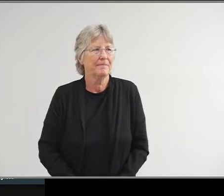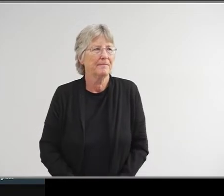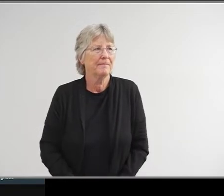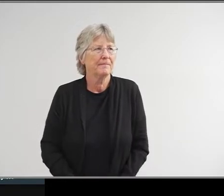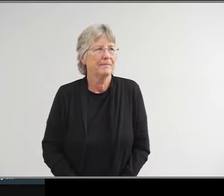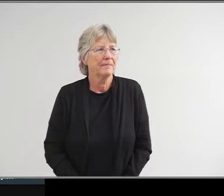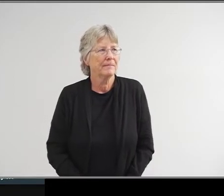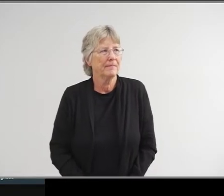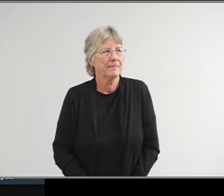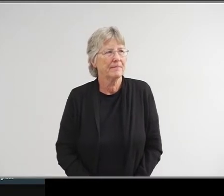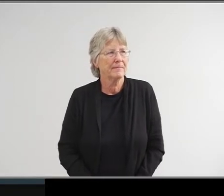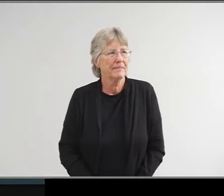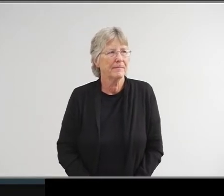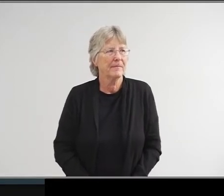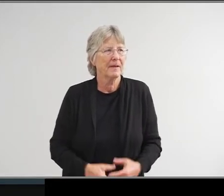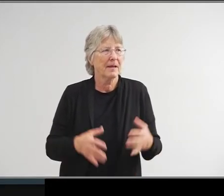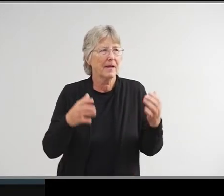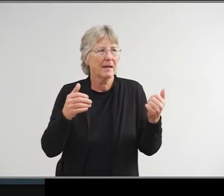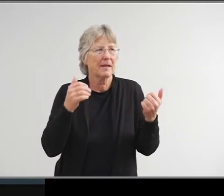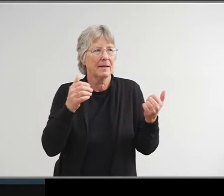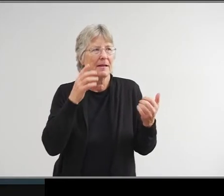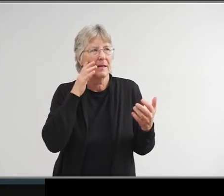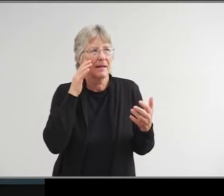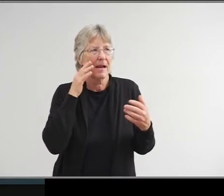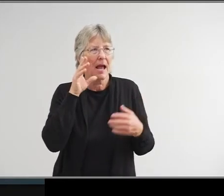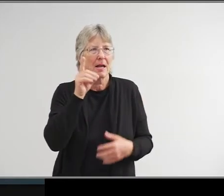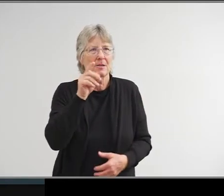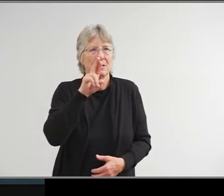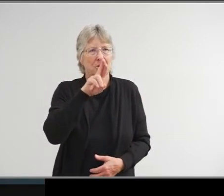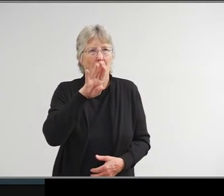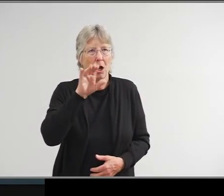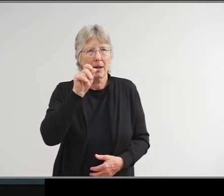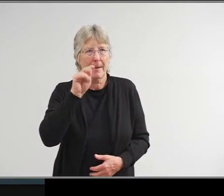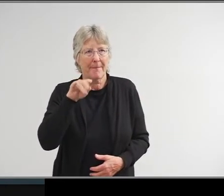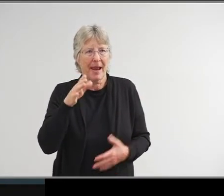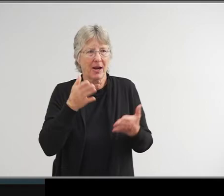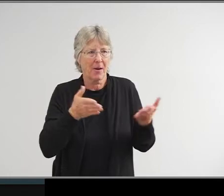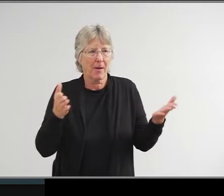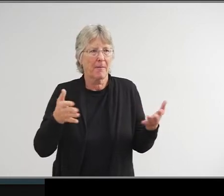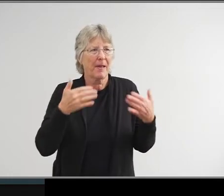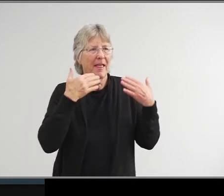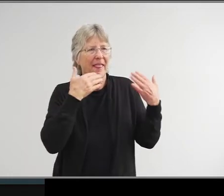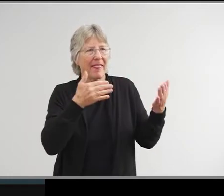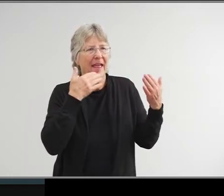Now we go to superintendent items. Thank you Ms. Craighead, I have two items tonight